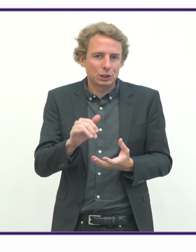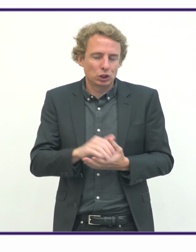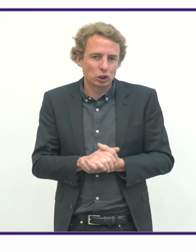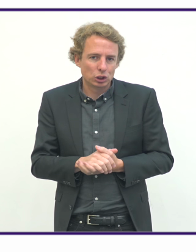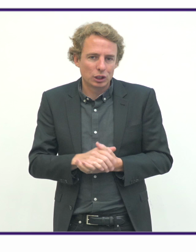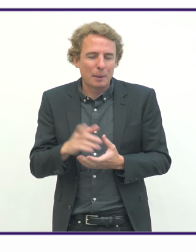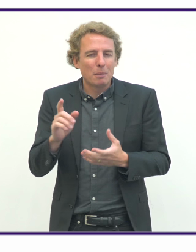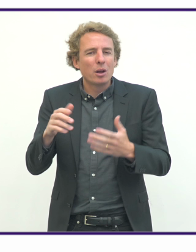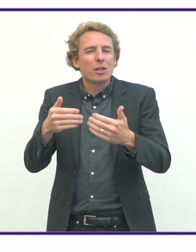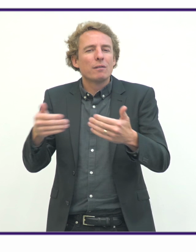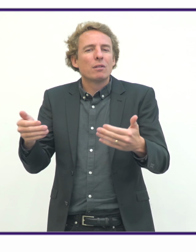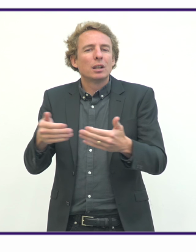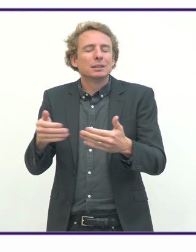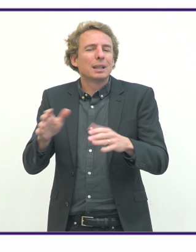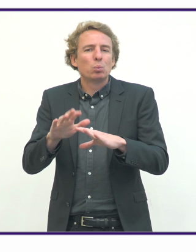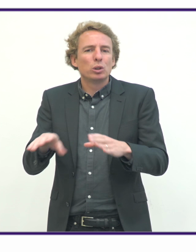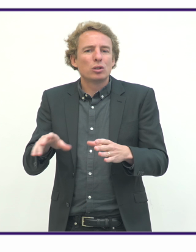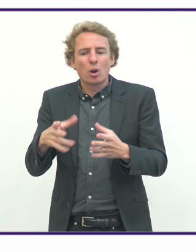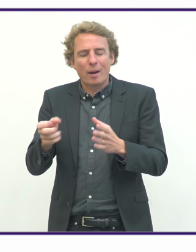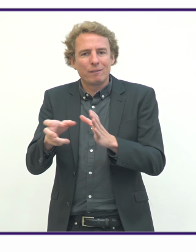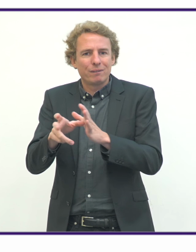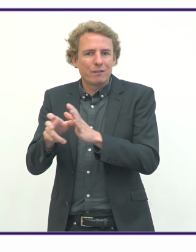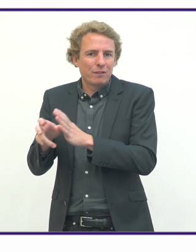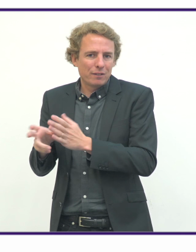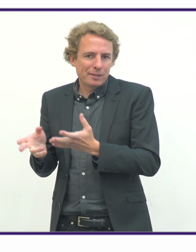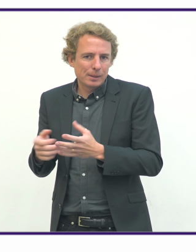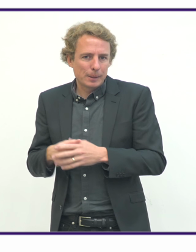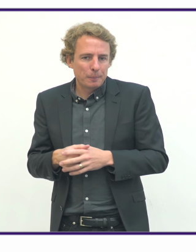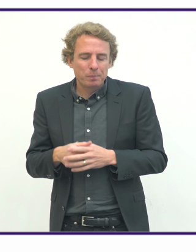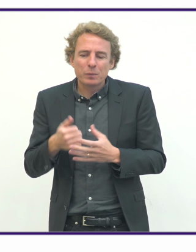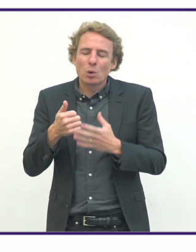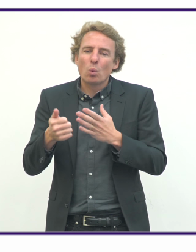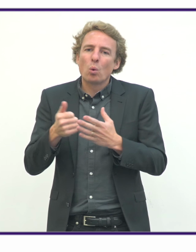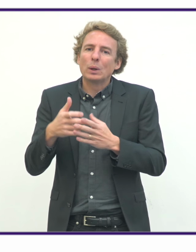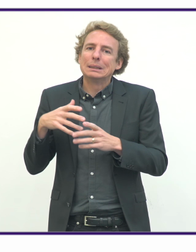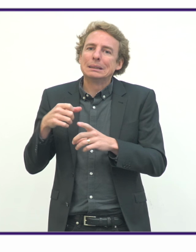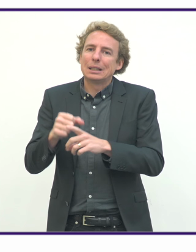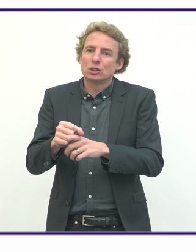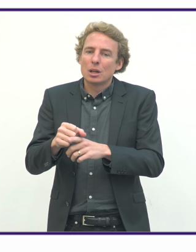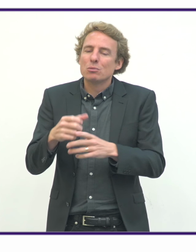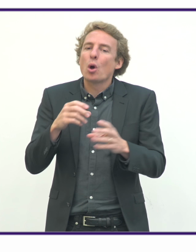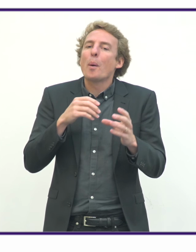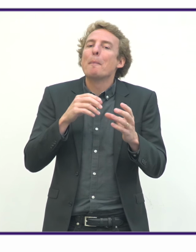We don't instrument our front ends, and we should. We're always behind the curve. A good example is the mobile SDKs.